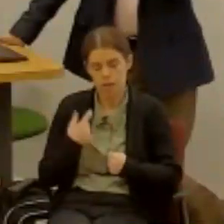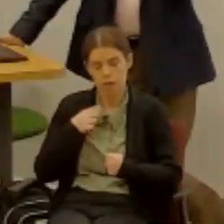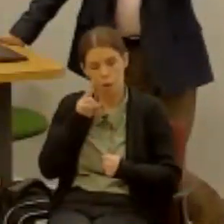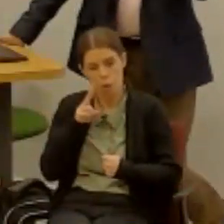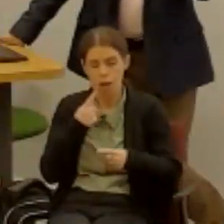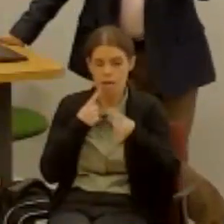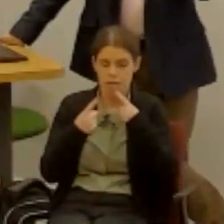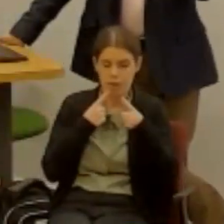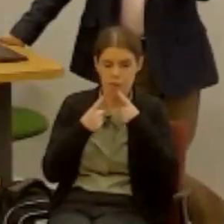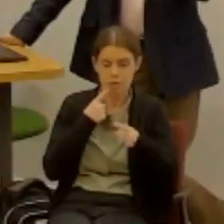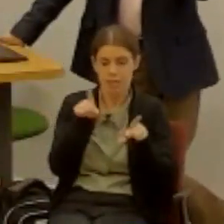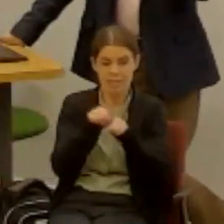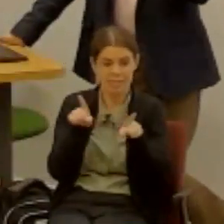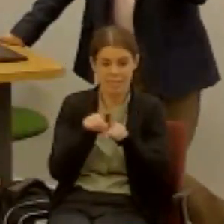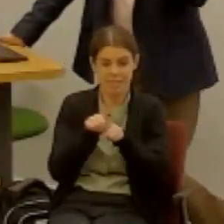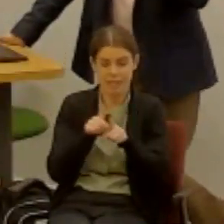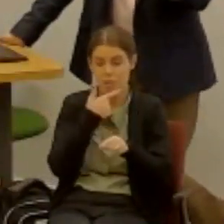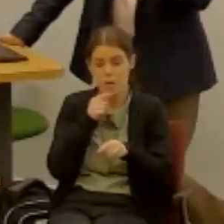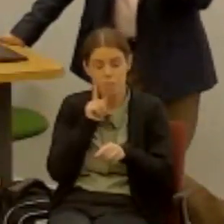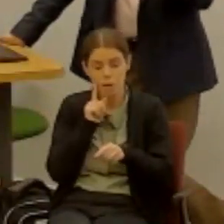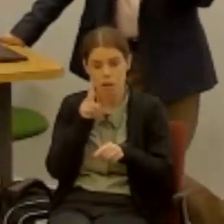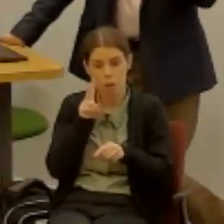So, in the same population of footballers, we looked at data on a scientist, and what